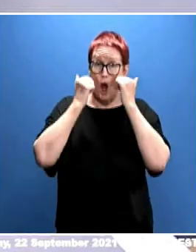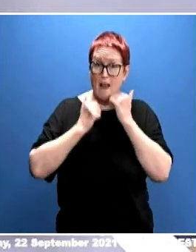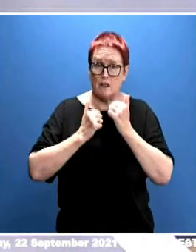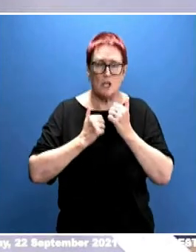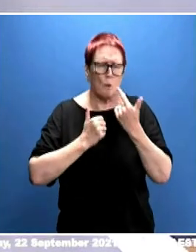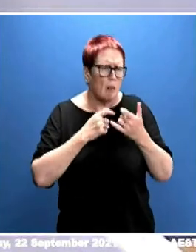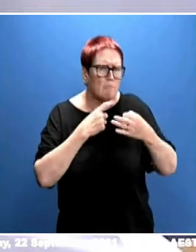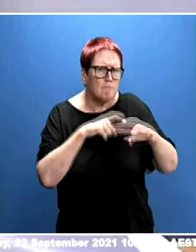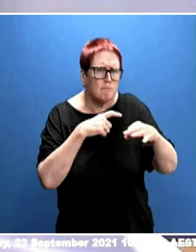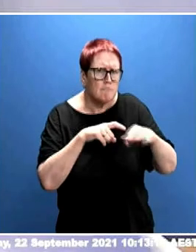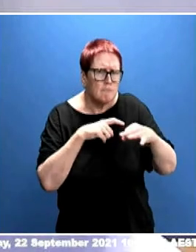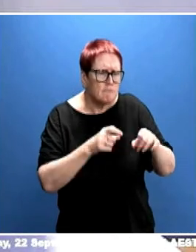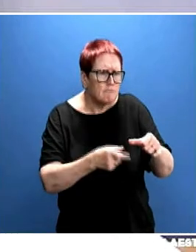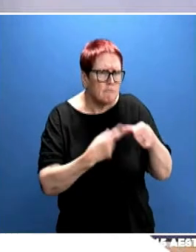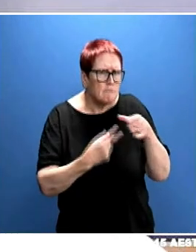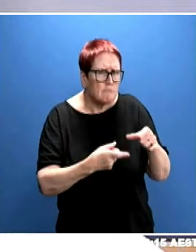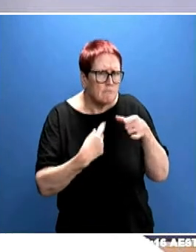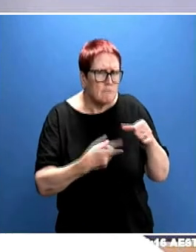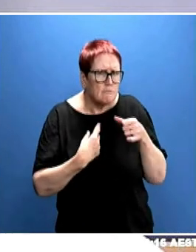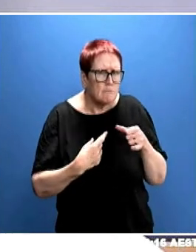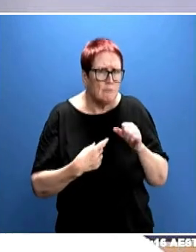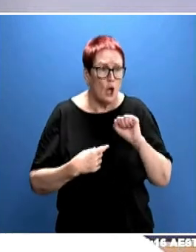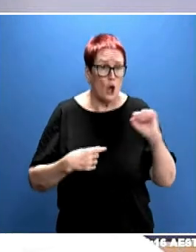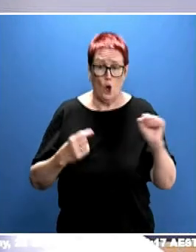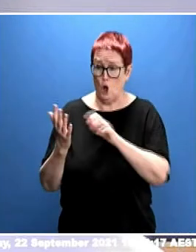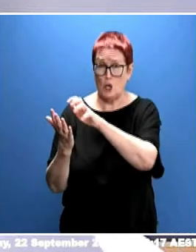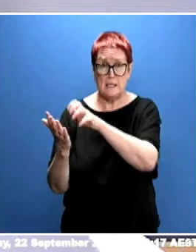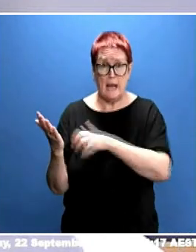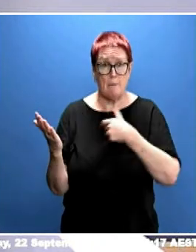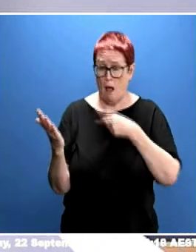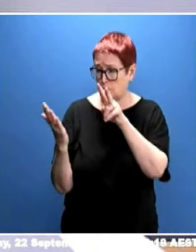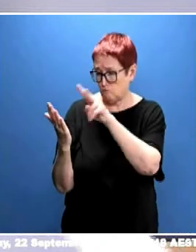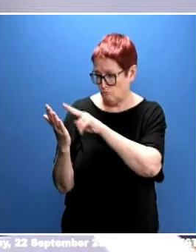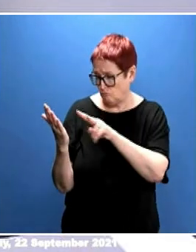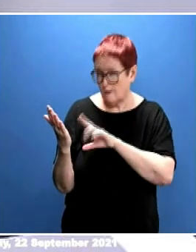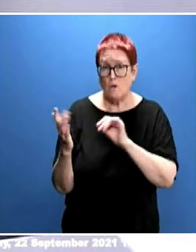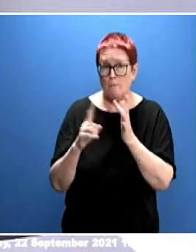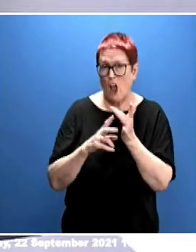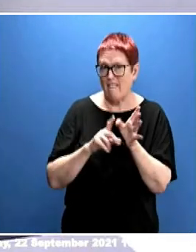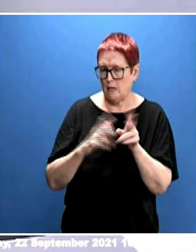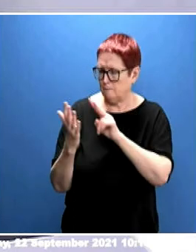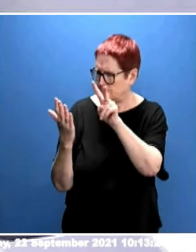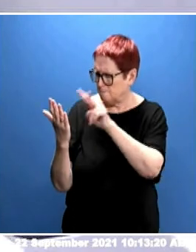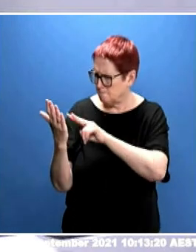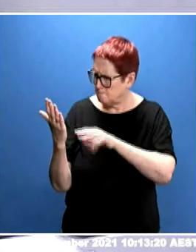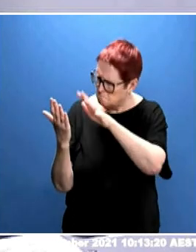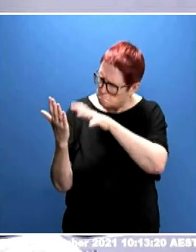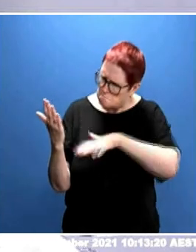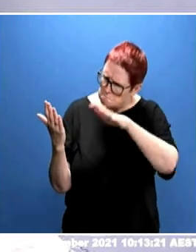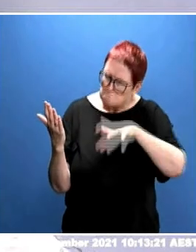When one reads Ivy's statement, it fairly, one could infer